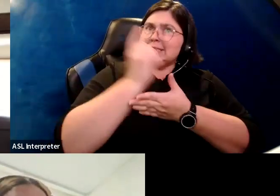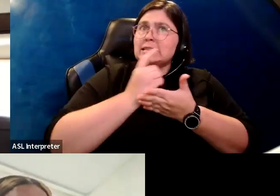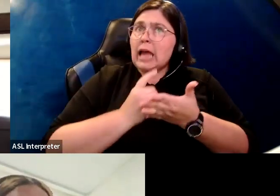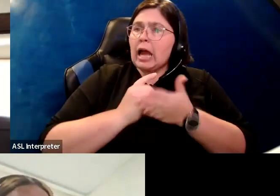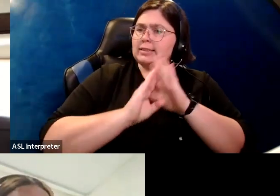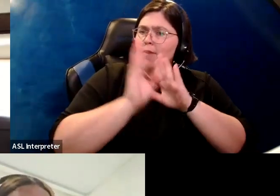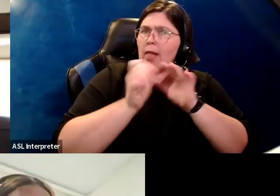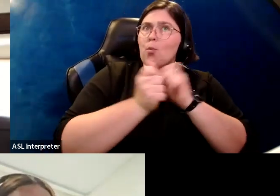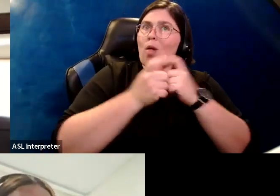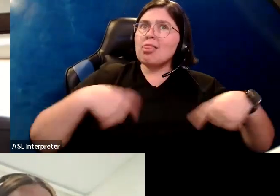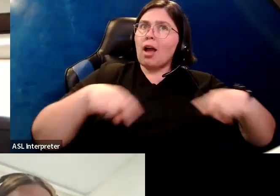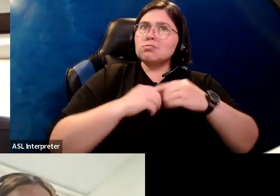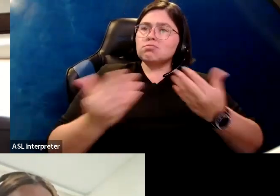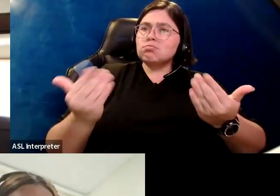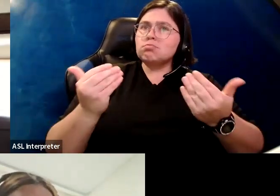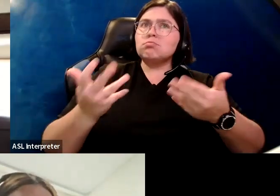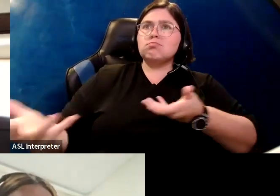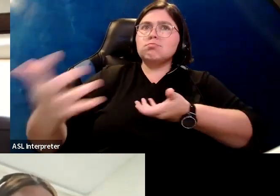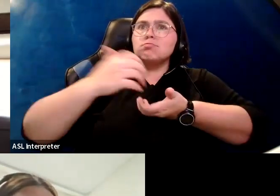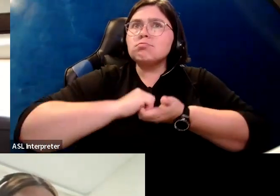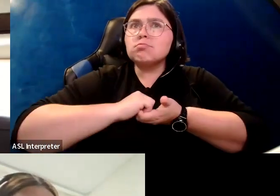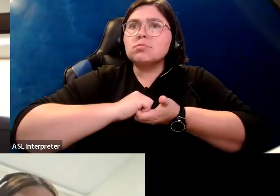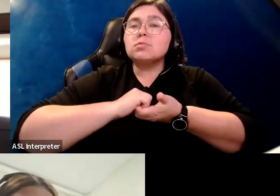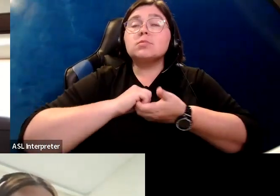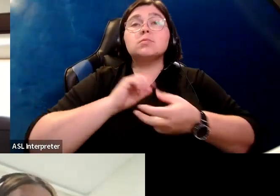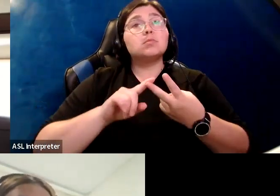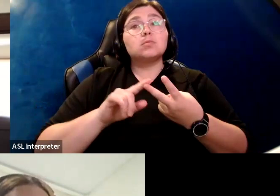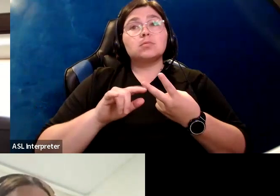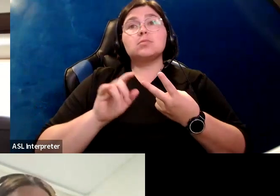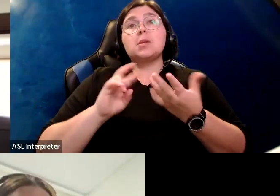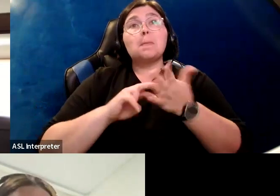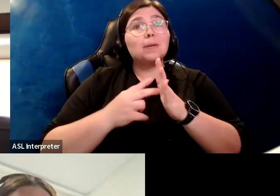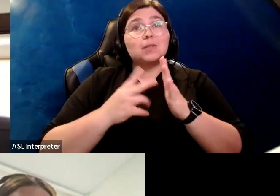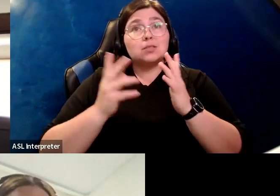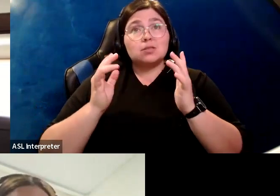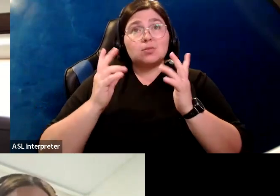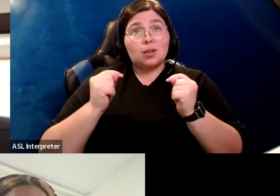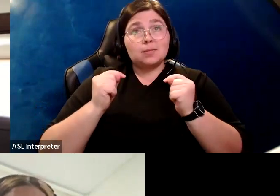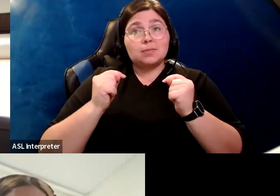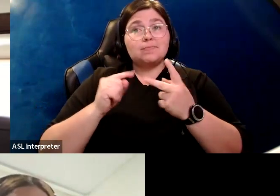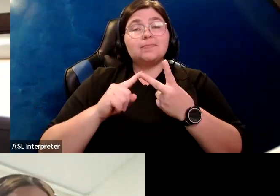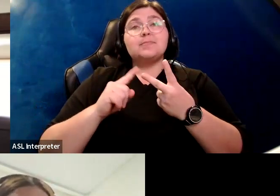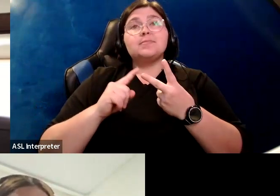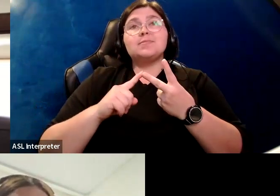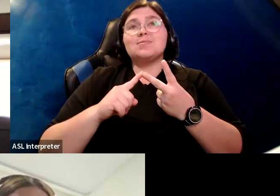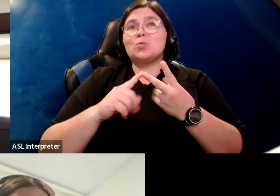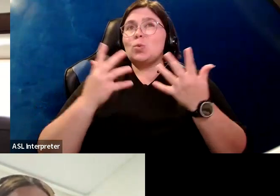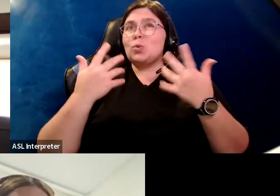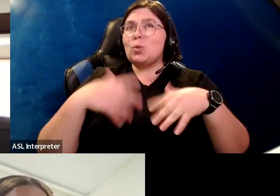It also means advocating for transparency in AI